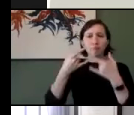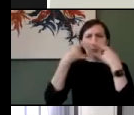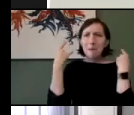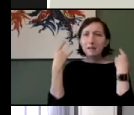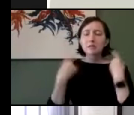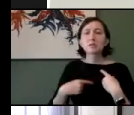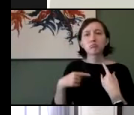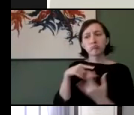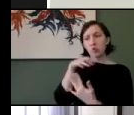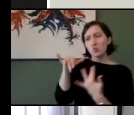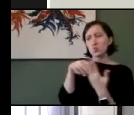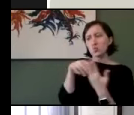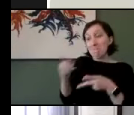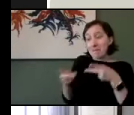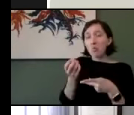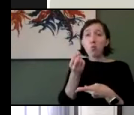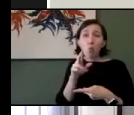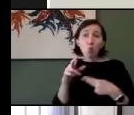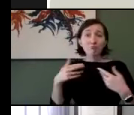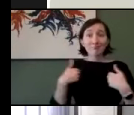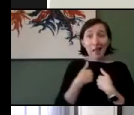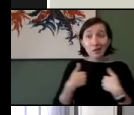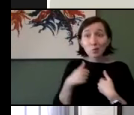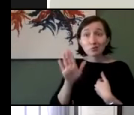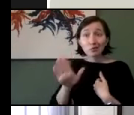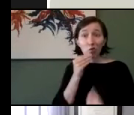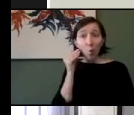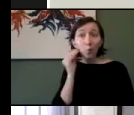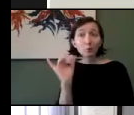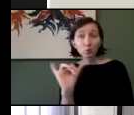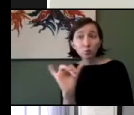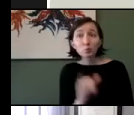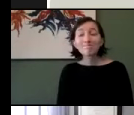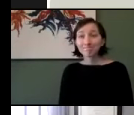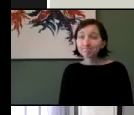So that's part of what folks need to consider.